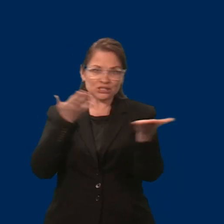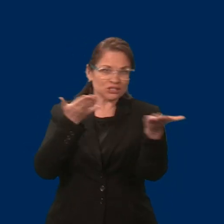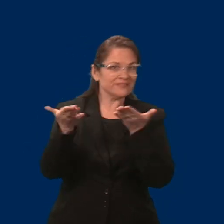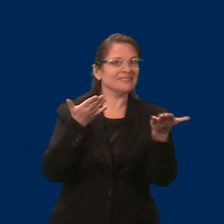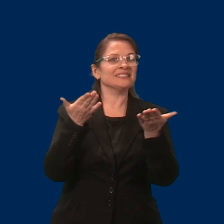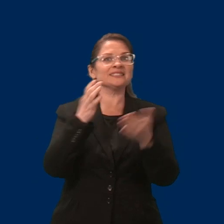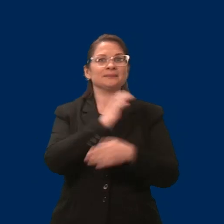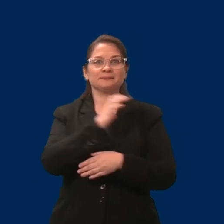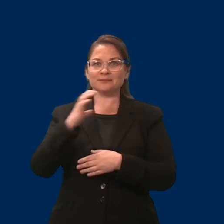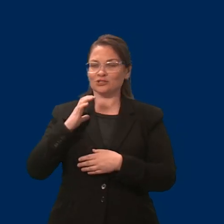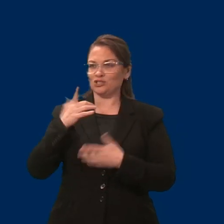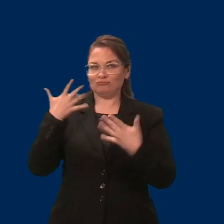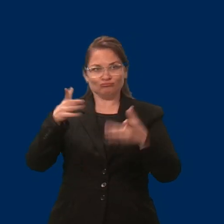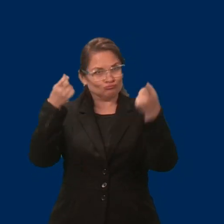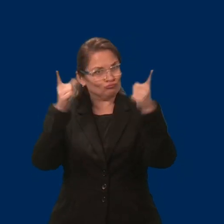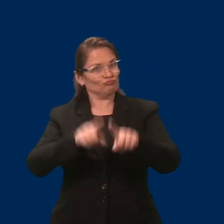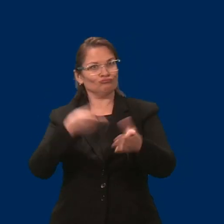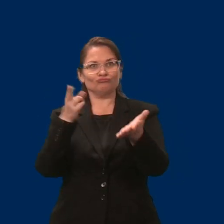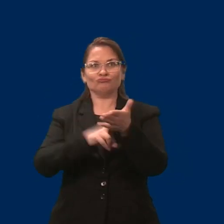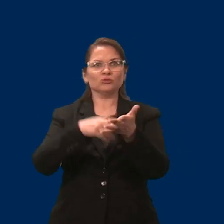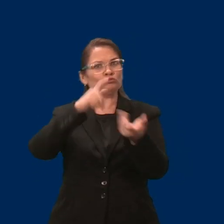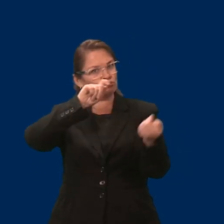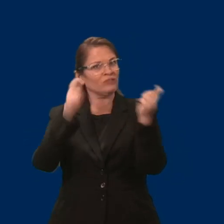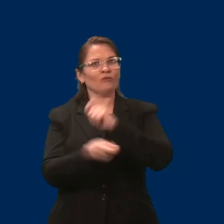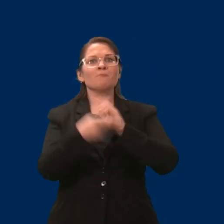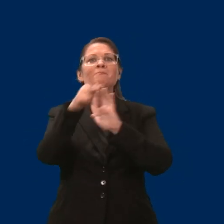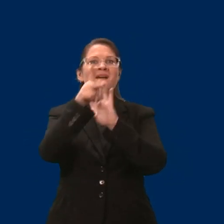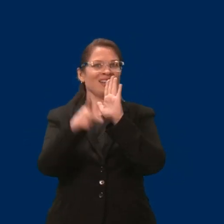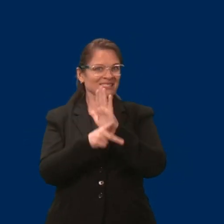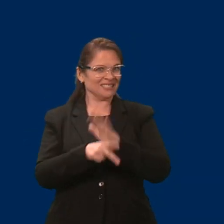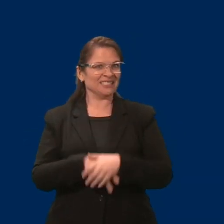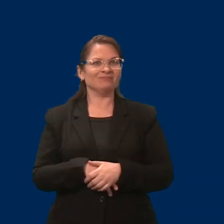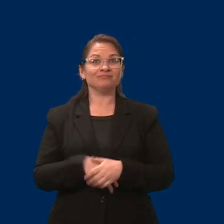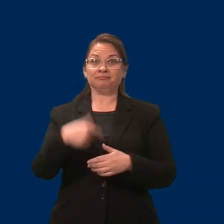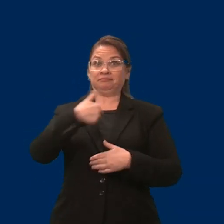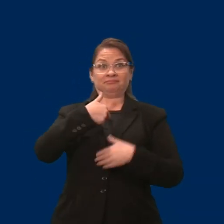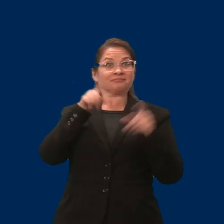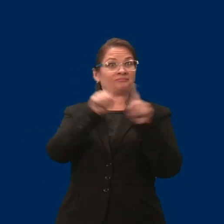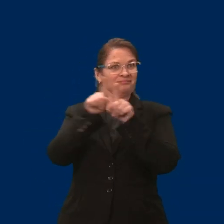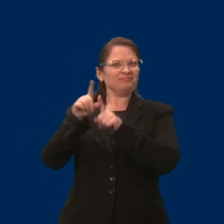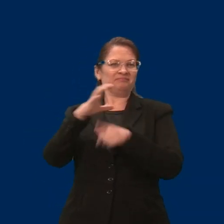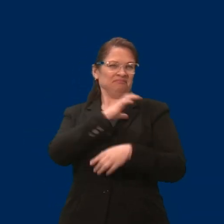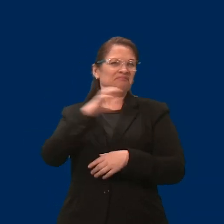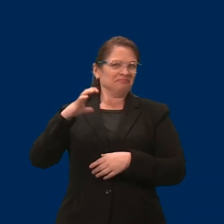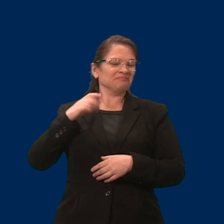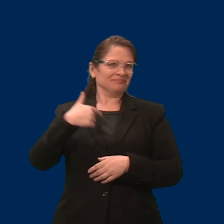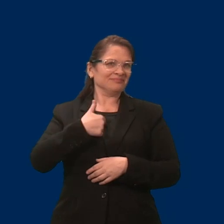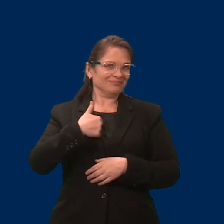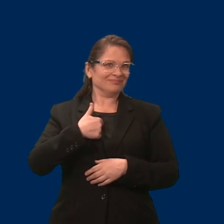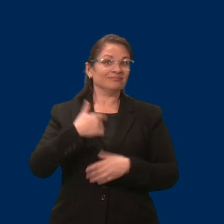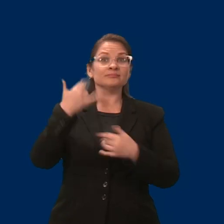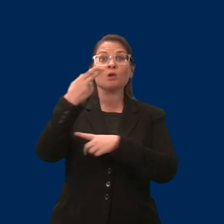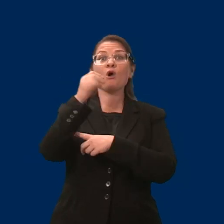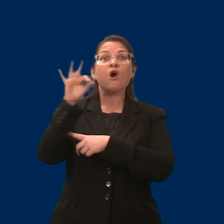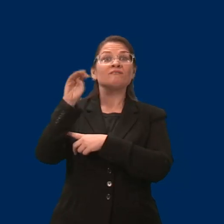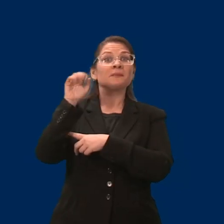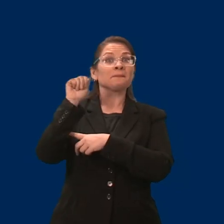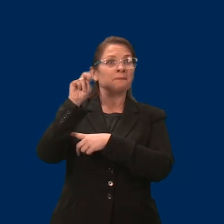Reform and Policy committees, where I was serving, as well. And now he's going to be chair, and he's been a great champion.